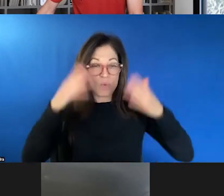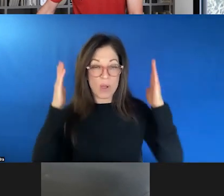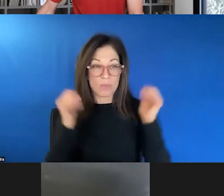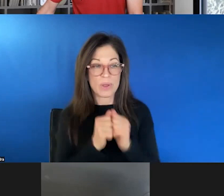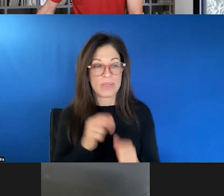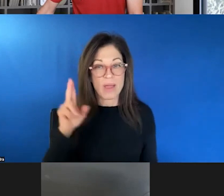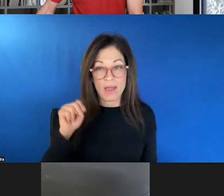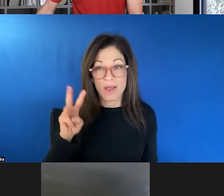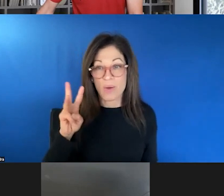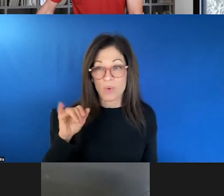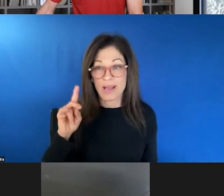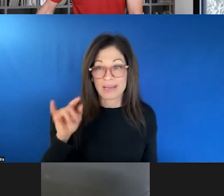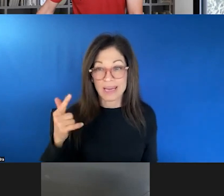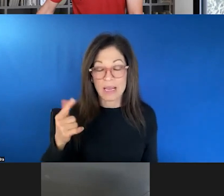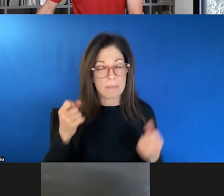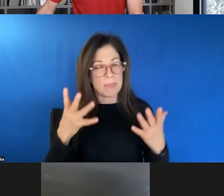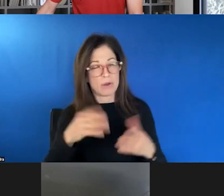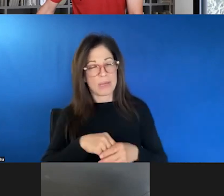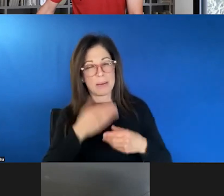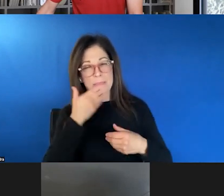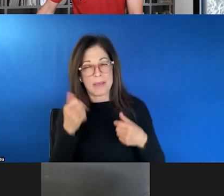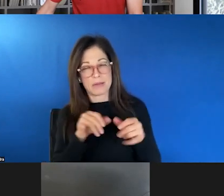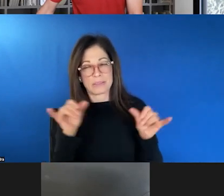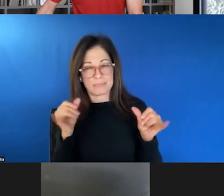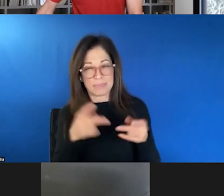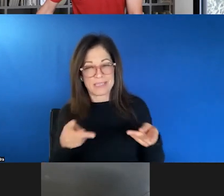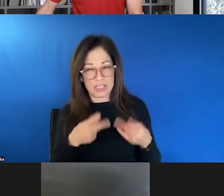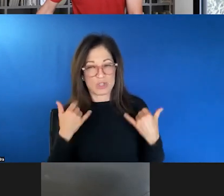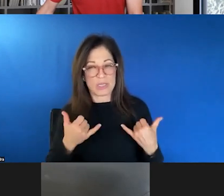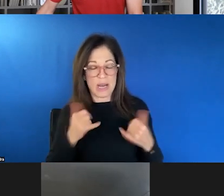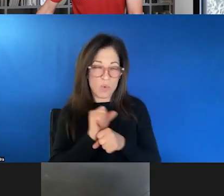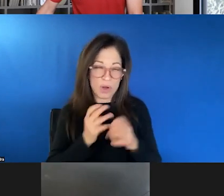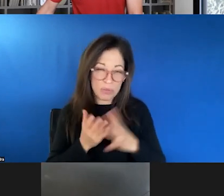BETTER POSITION TODAY AS A RESULT OF WORKING THROUGH THAT IN 2023